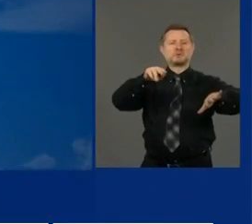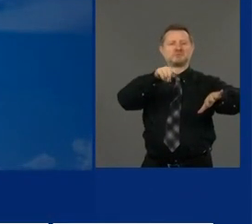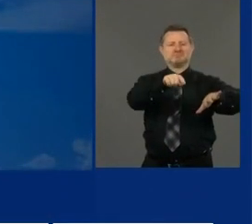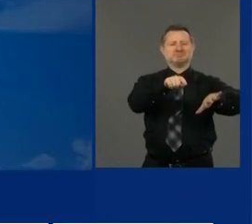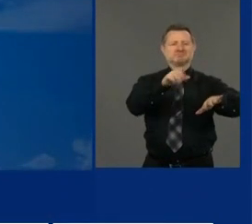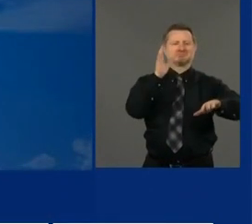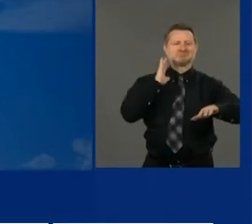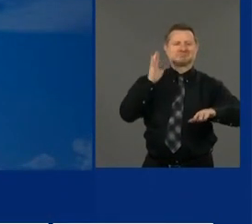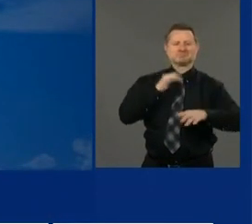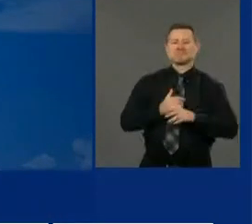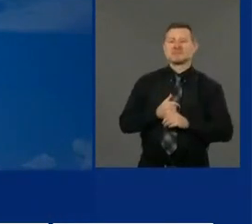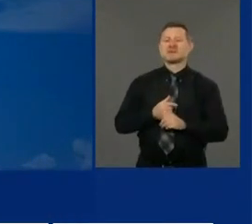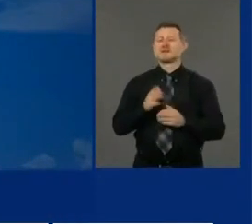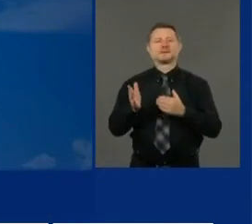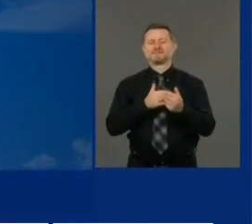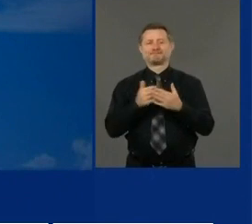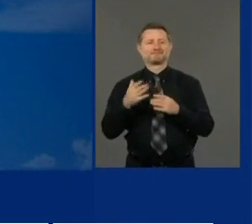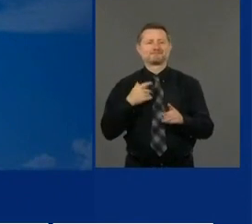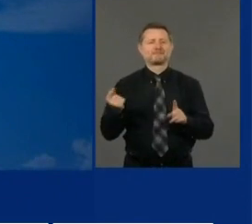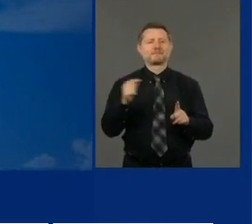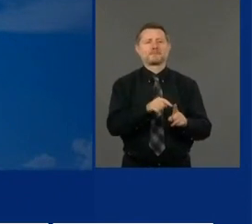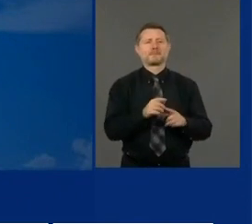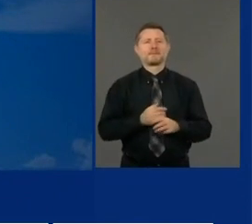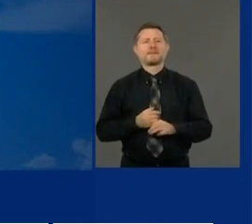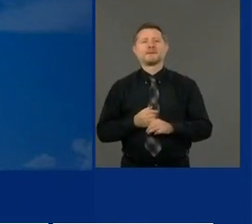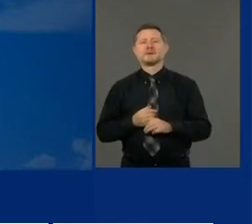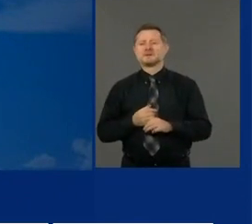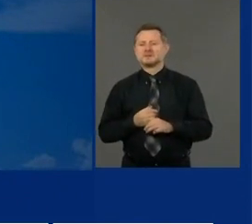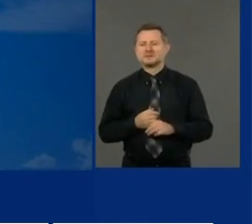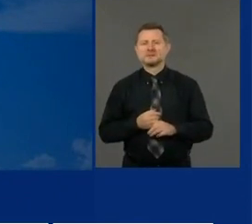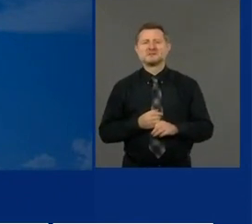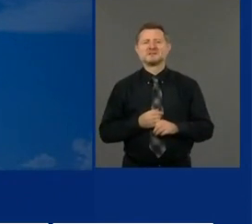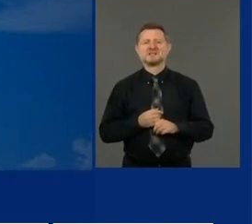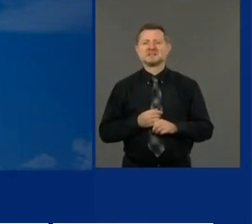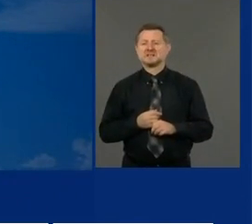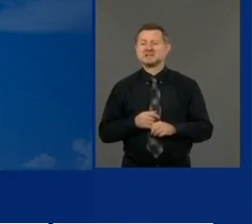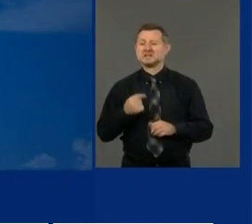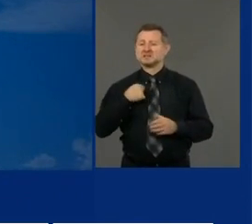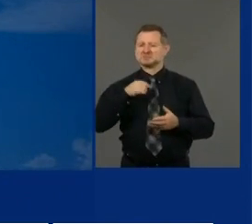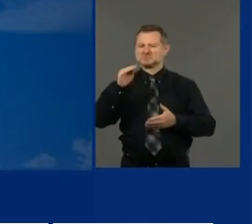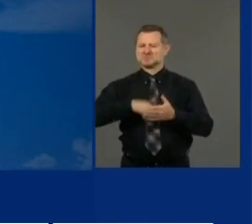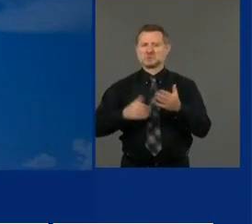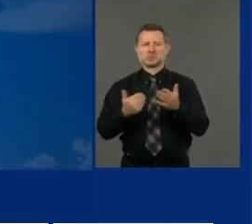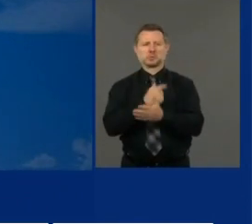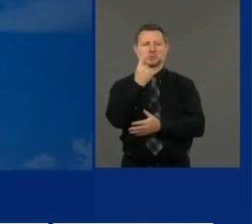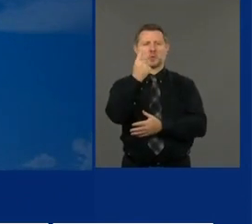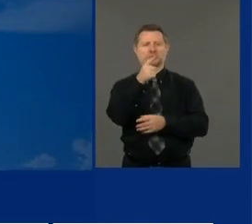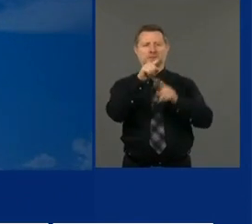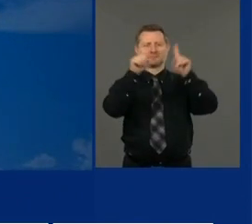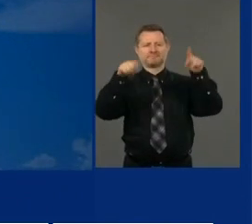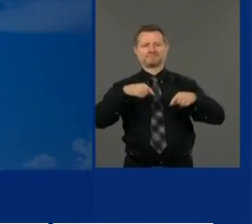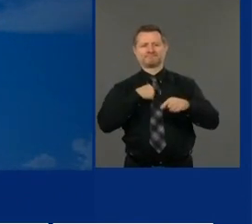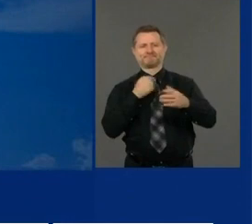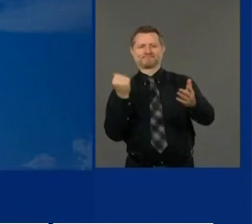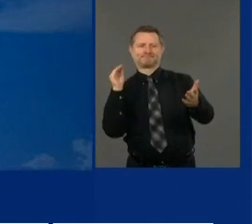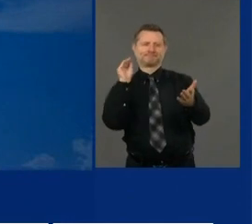A STATE THAT WAS SAILING IN THE